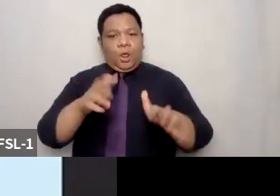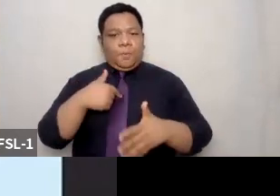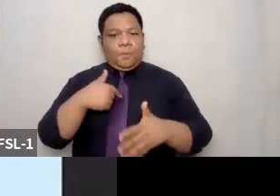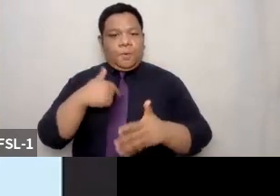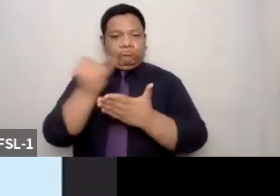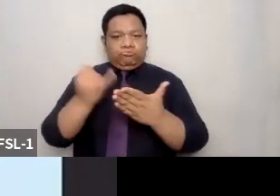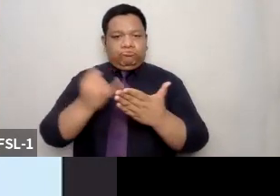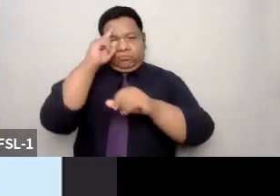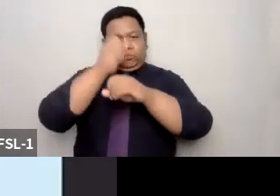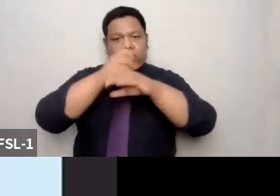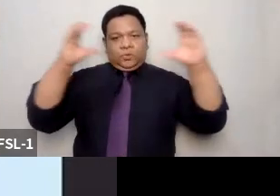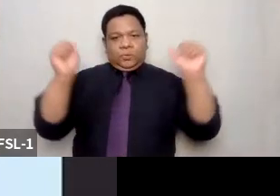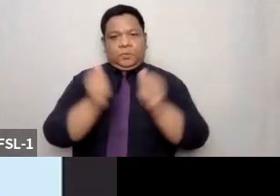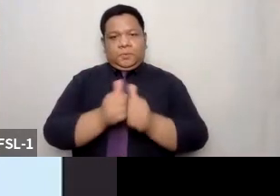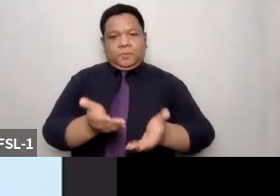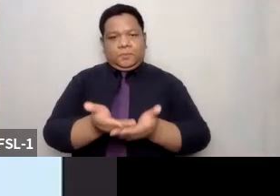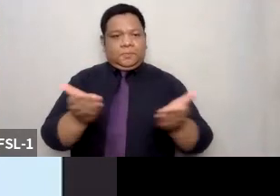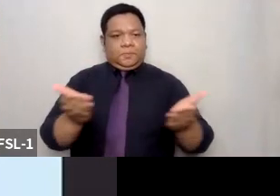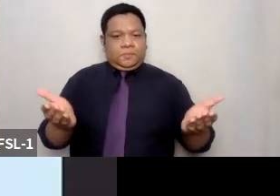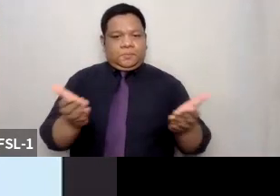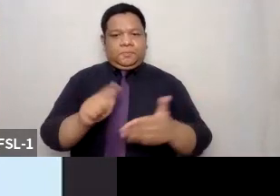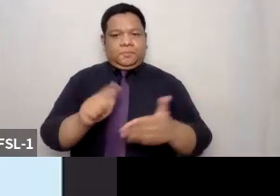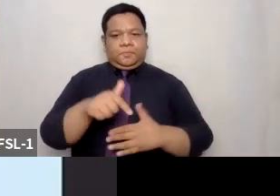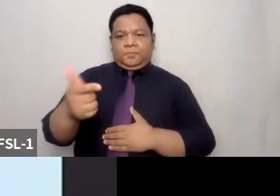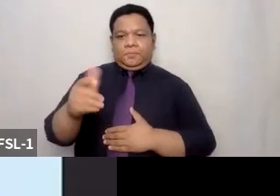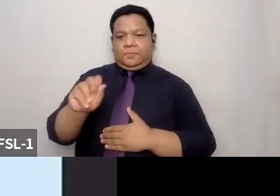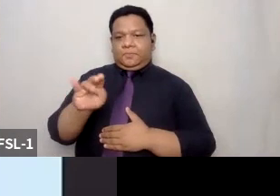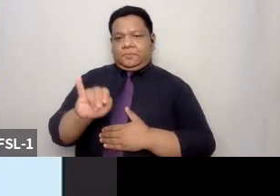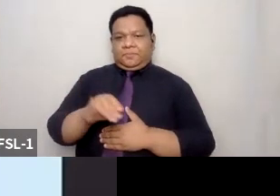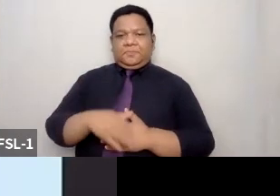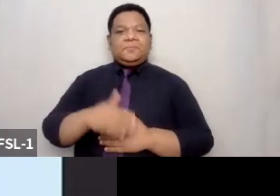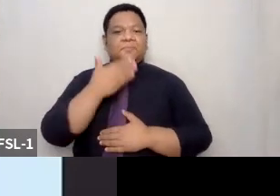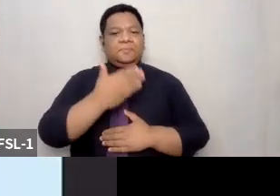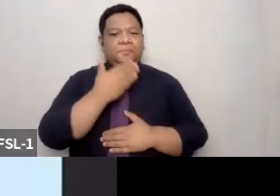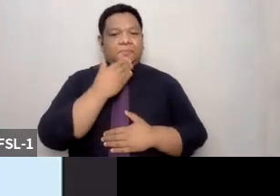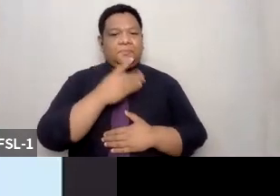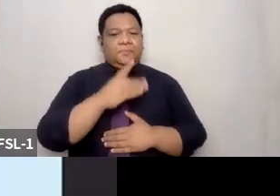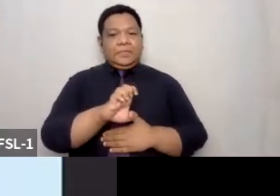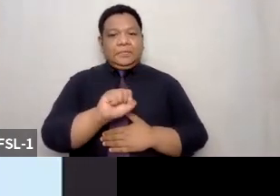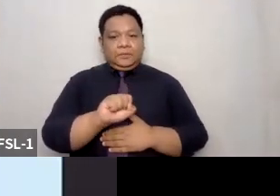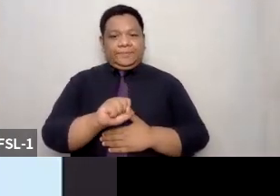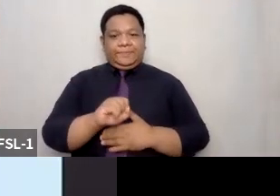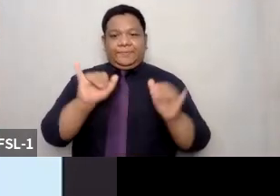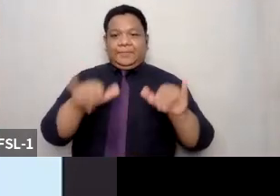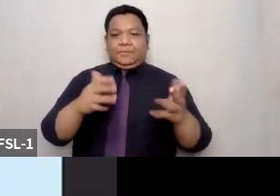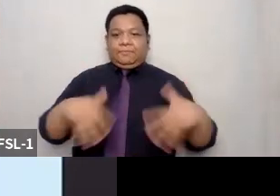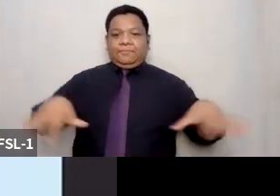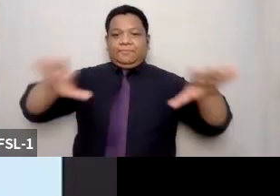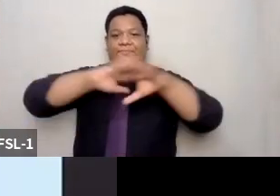Back to you Cami. Thank you so much, Des. So this is where our Usapang Bakuna ends.